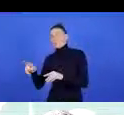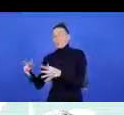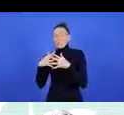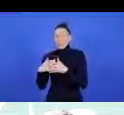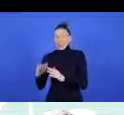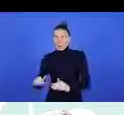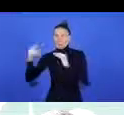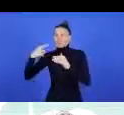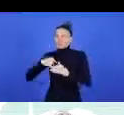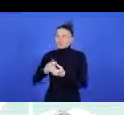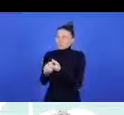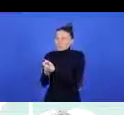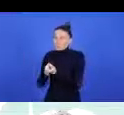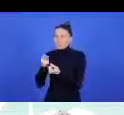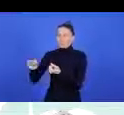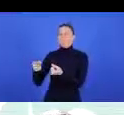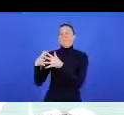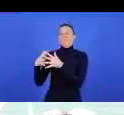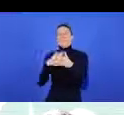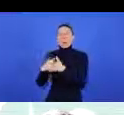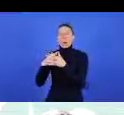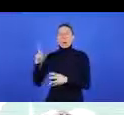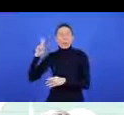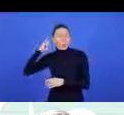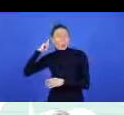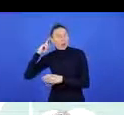in Maryland in the United States. I'm active